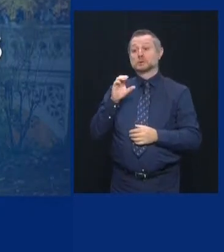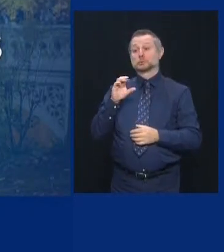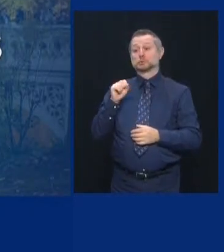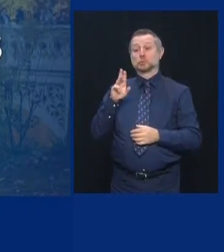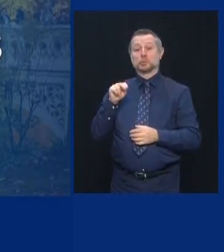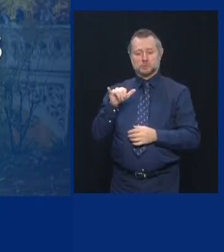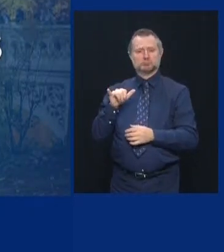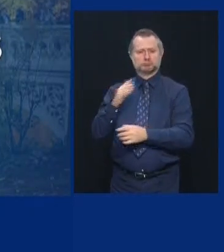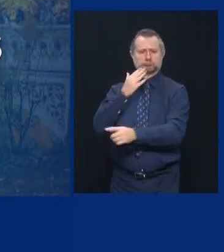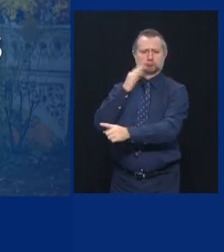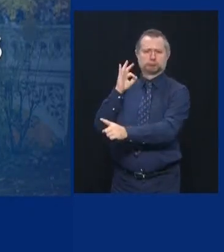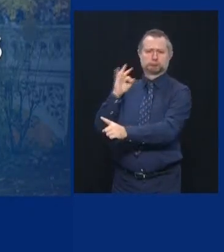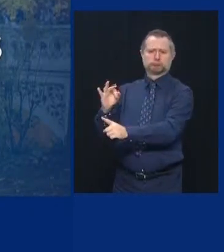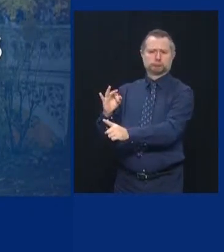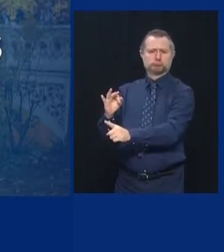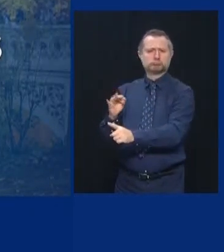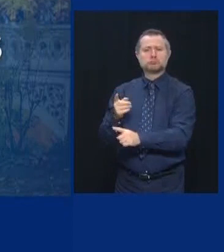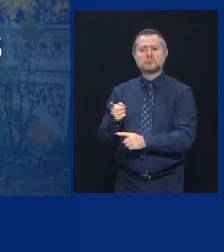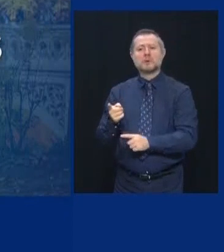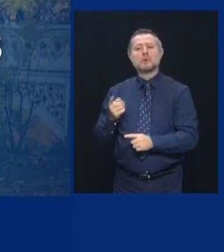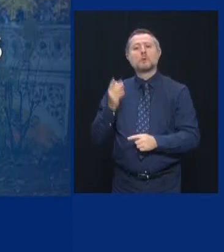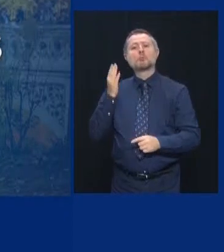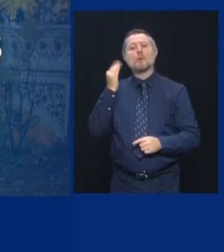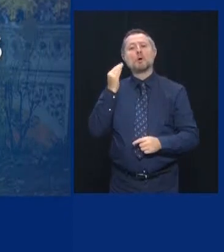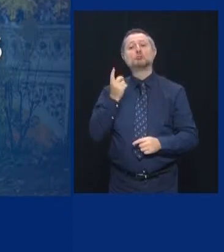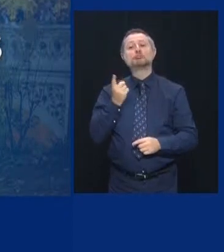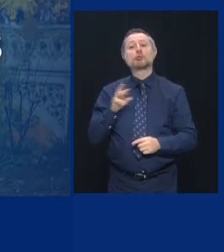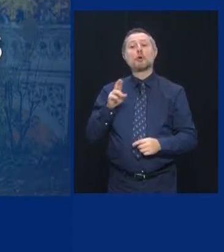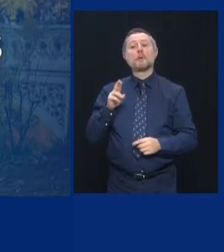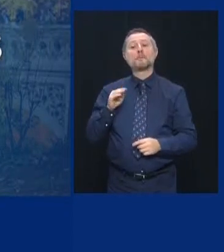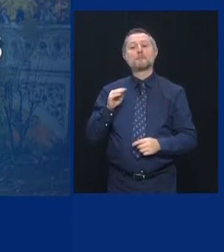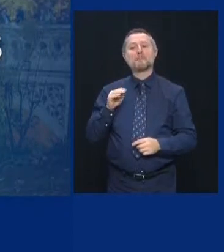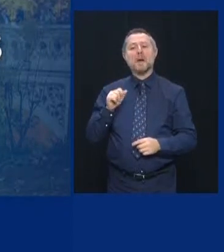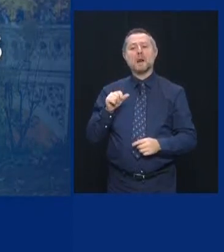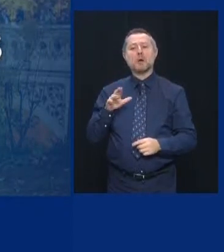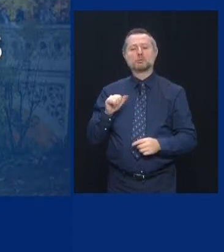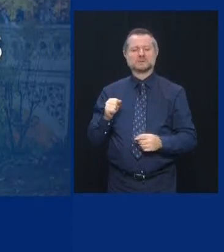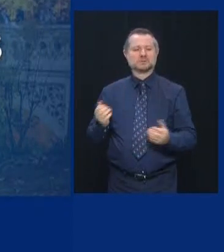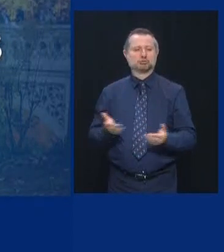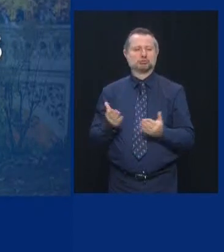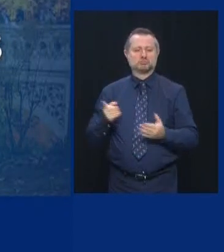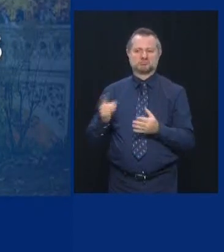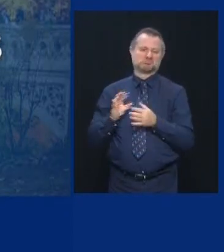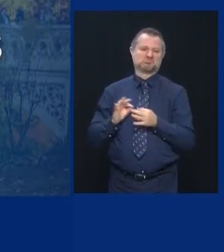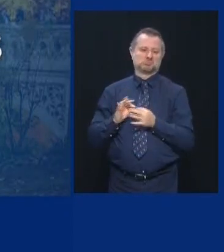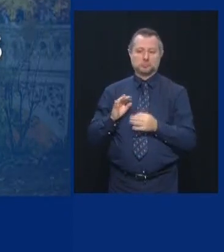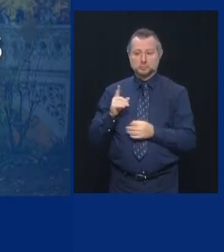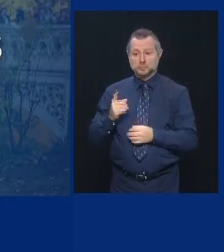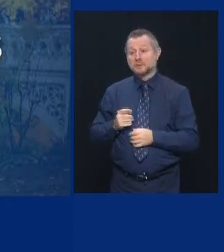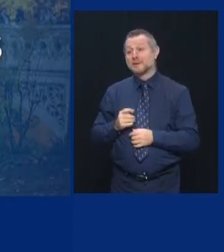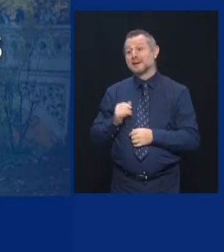TURNS OUT TO BE MORE PROBLEMATIC THAN WE THOUGHT, COLLEGES OPENING.